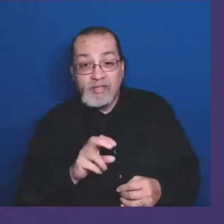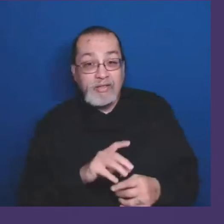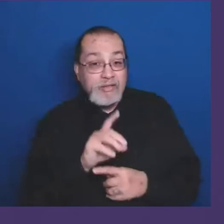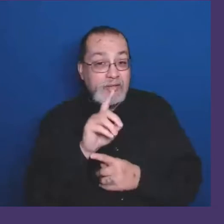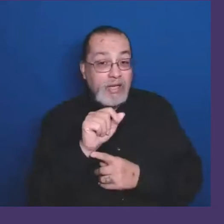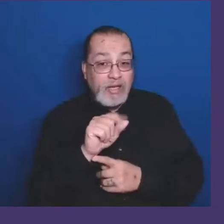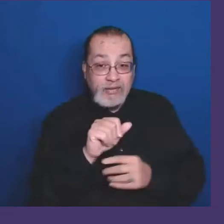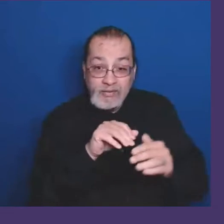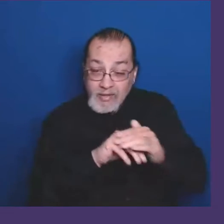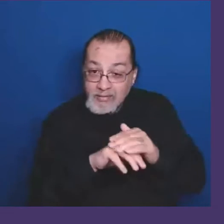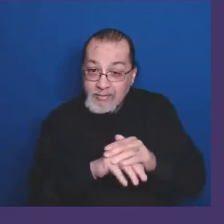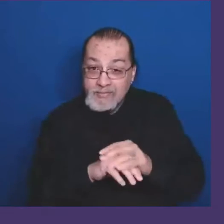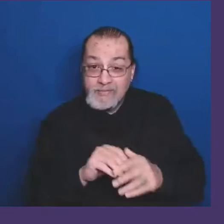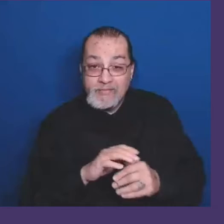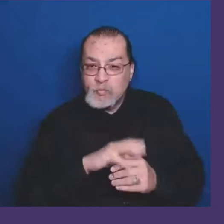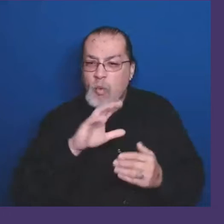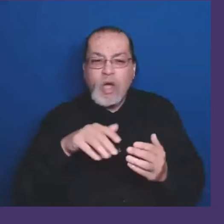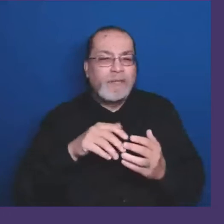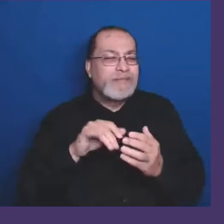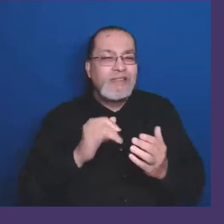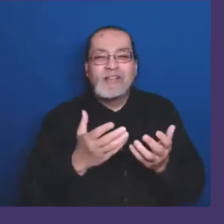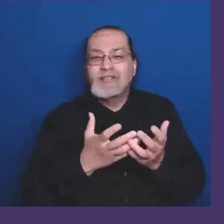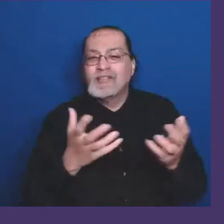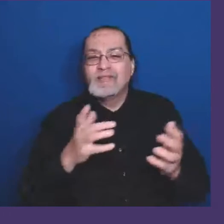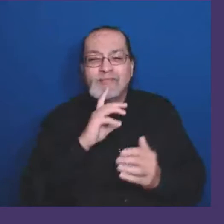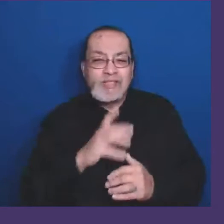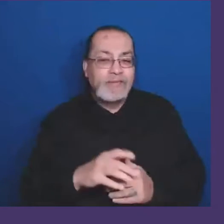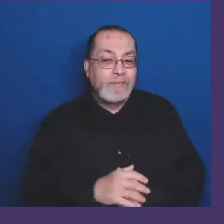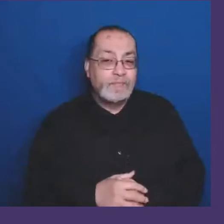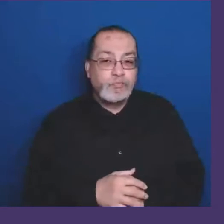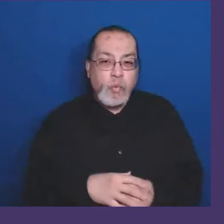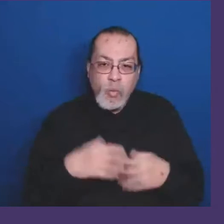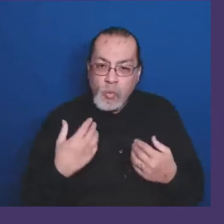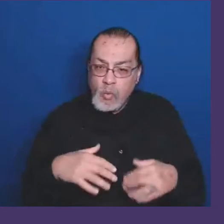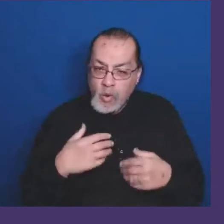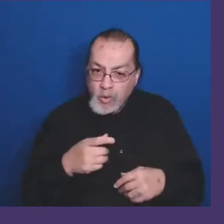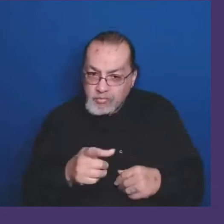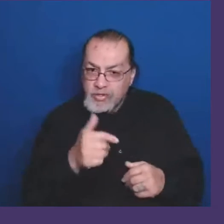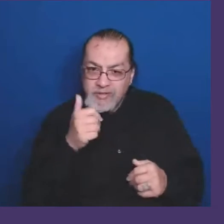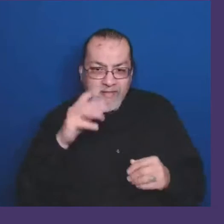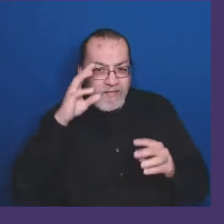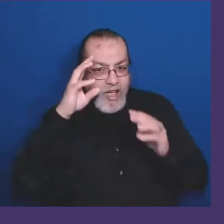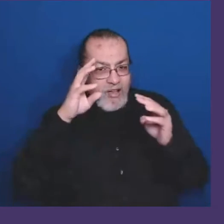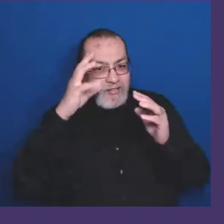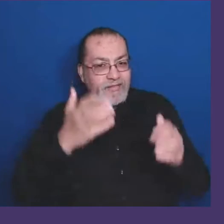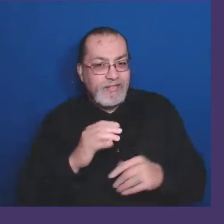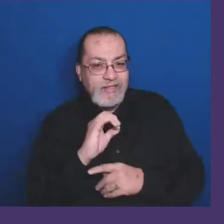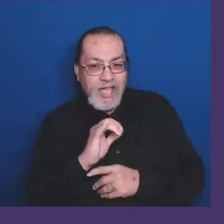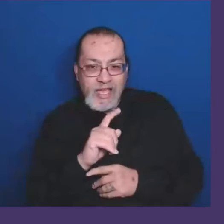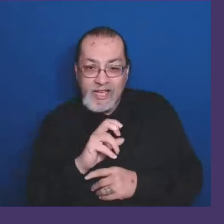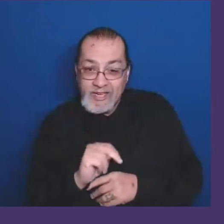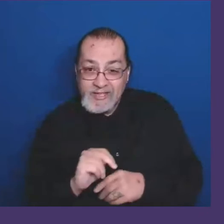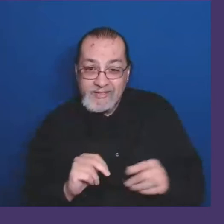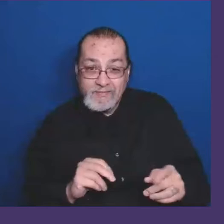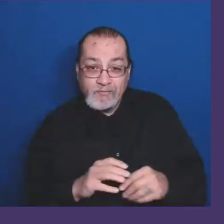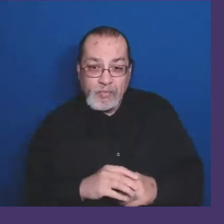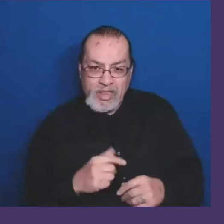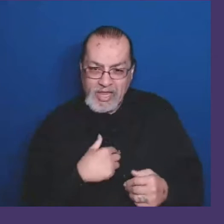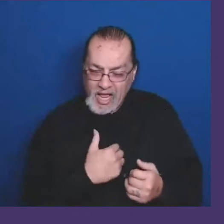Jenny Lay-Flurrie: Well, it sounds like you're a bit of an innovator, Ilene. I love this. Tanya, how about you? Tanya Harris: I want to see more people with disabilities